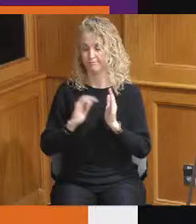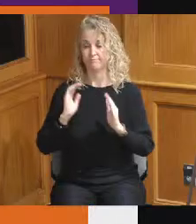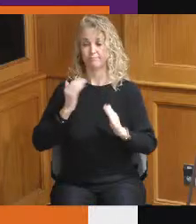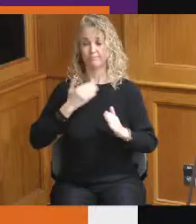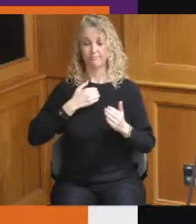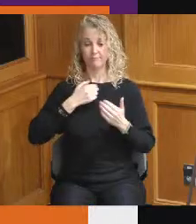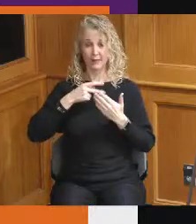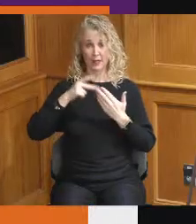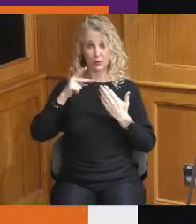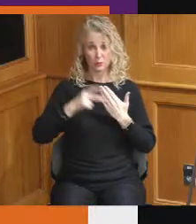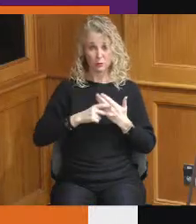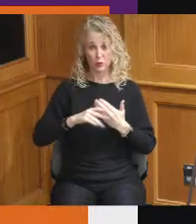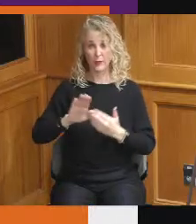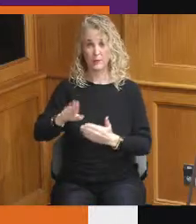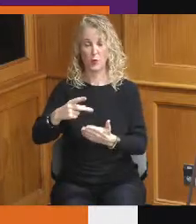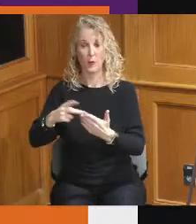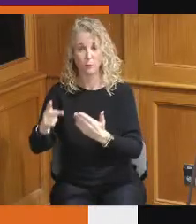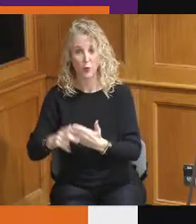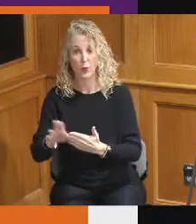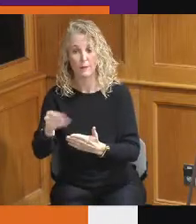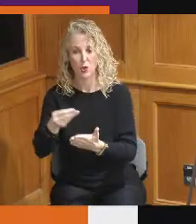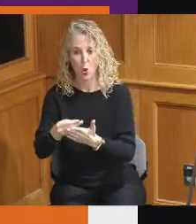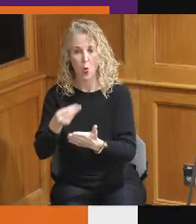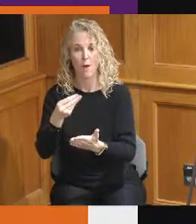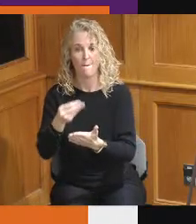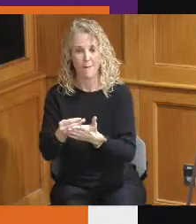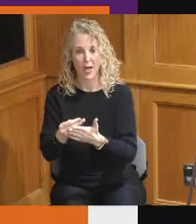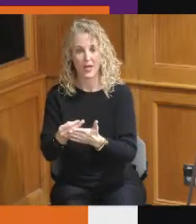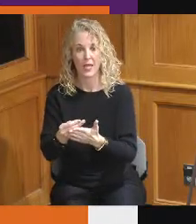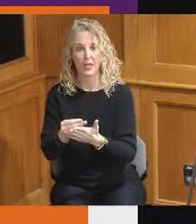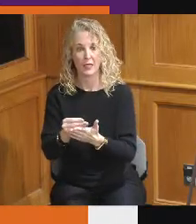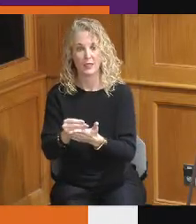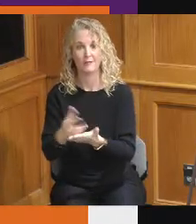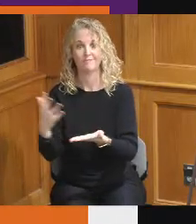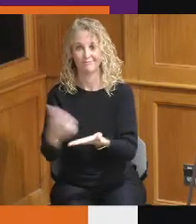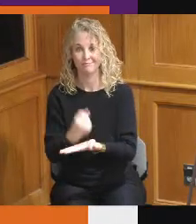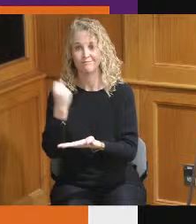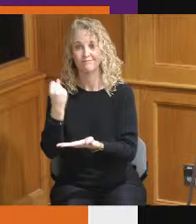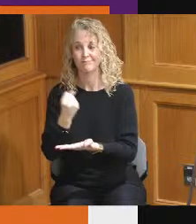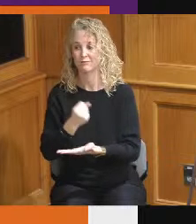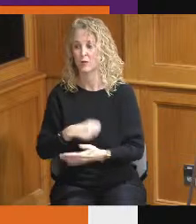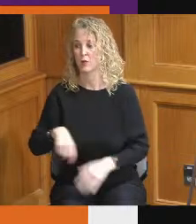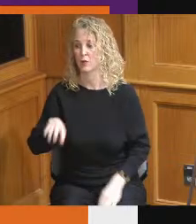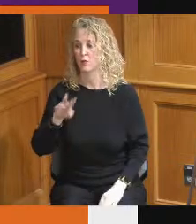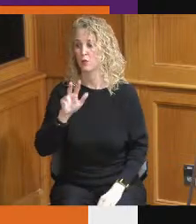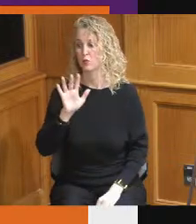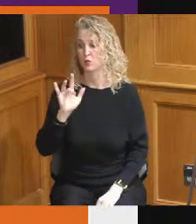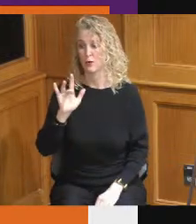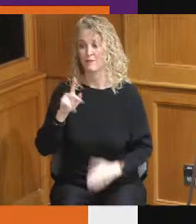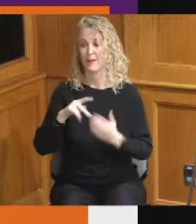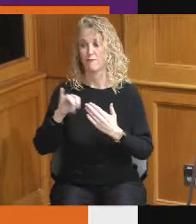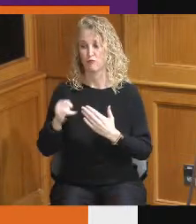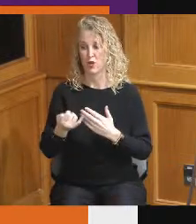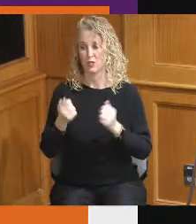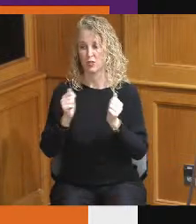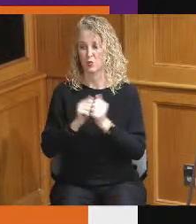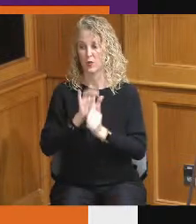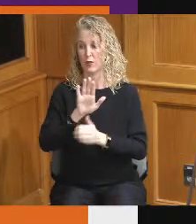being leveraged so there are 25 projects that we funded directly with County ARA dollars there's